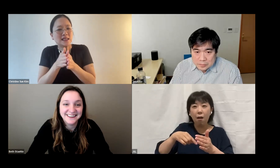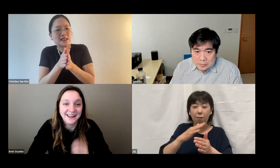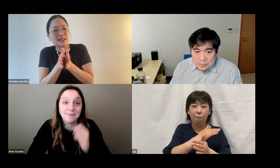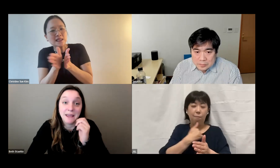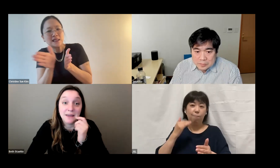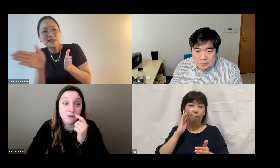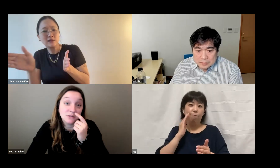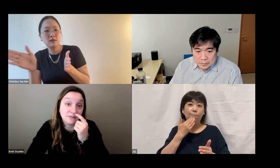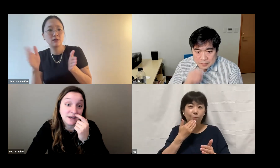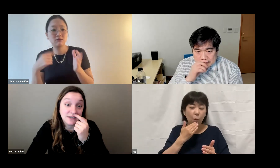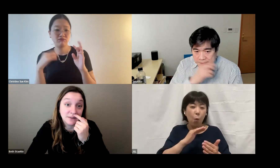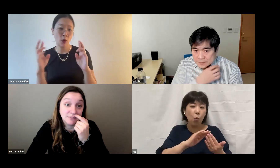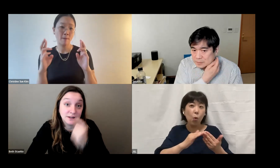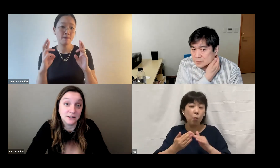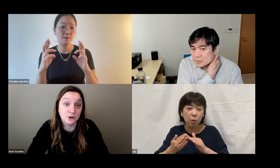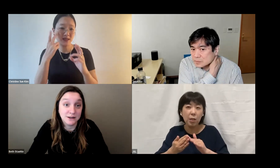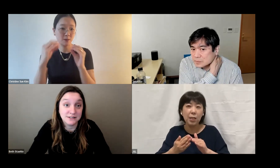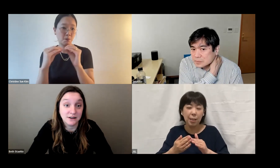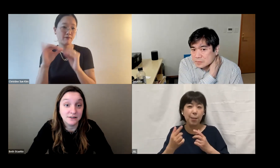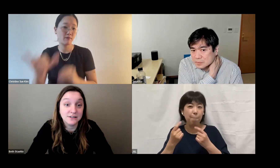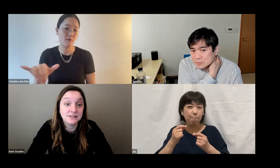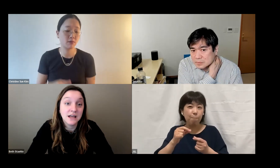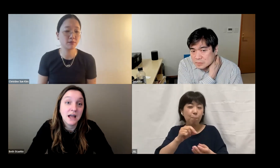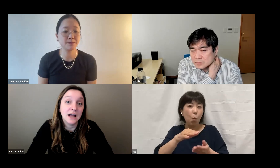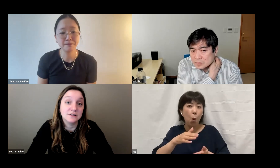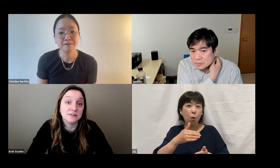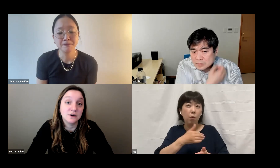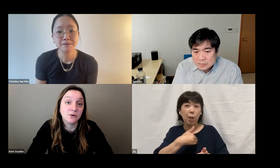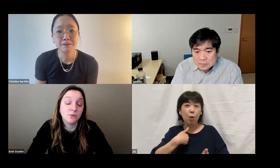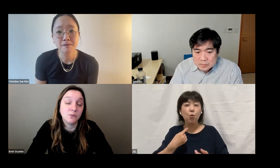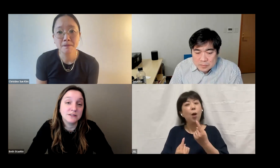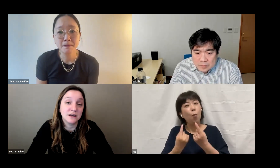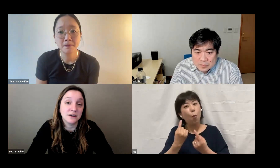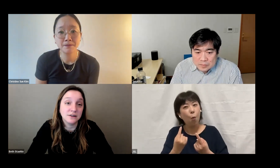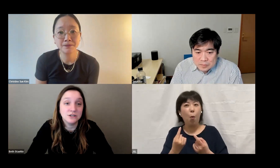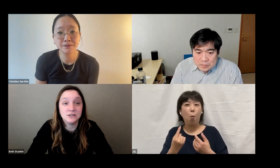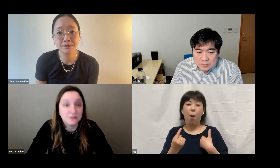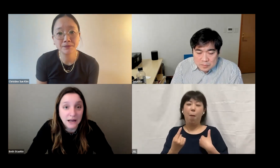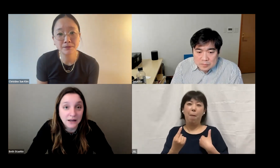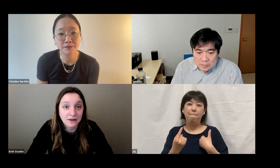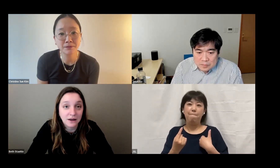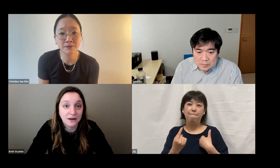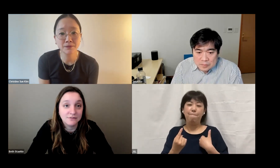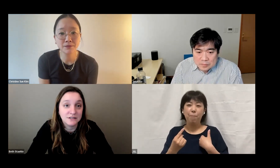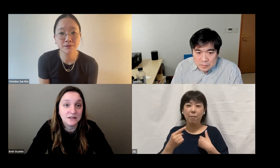and making most of that 10 billion U.S. dollars. And so with technologies like NFTs,